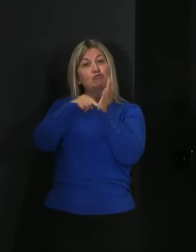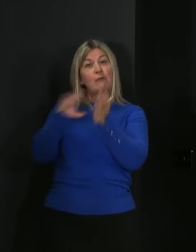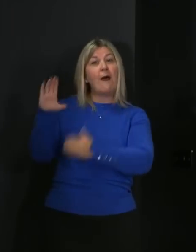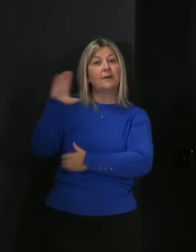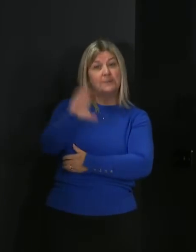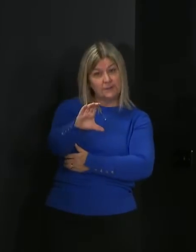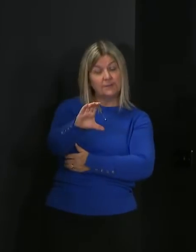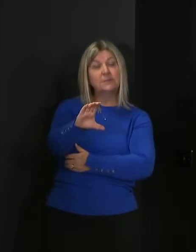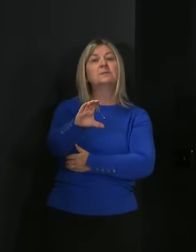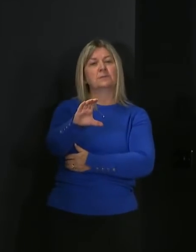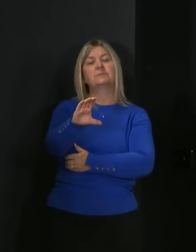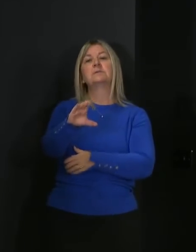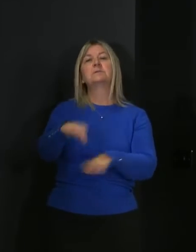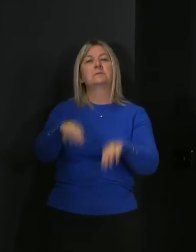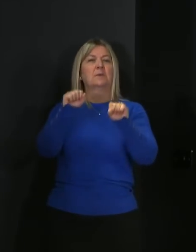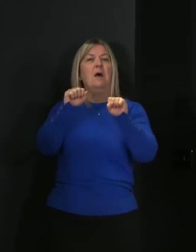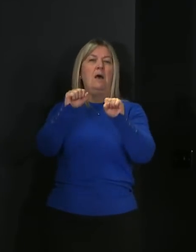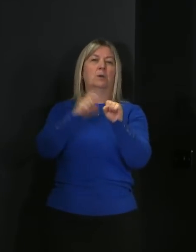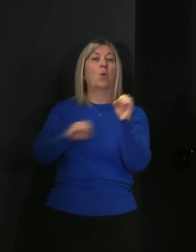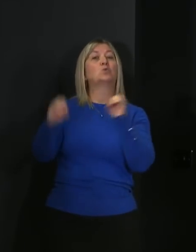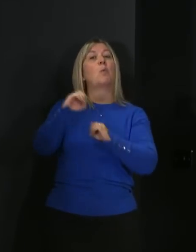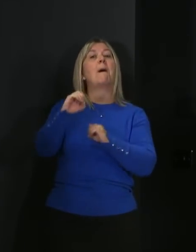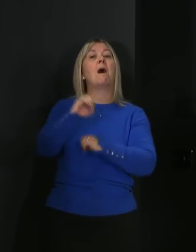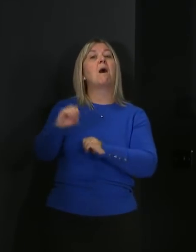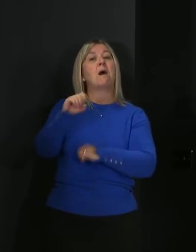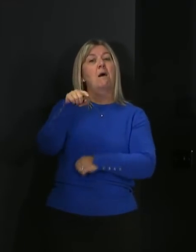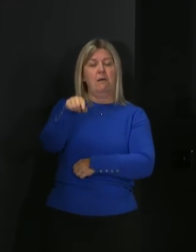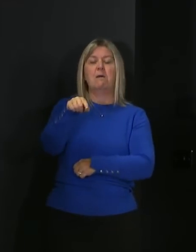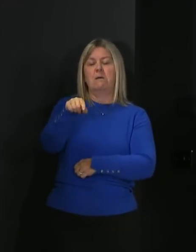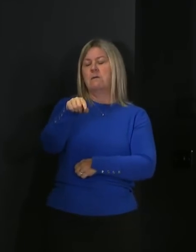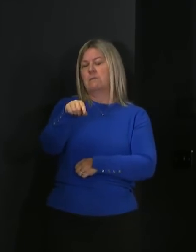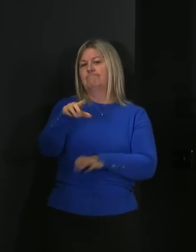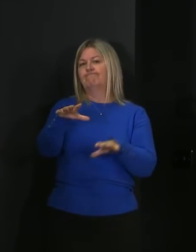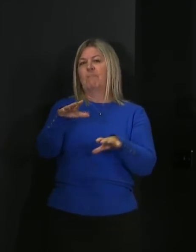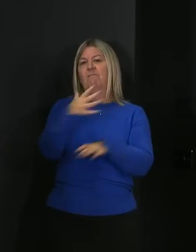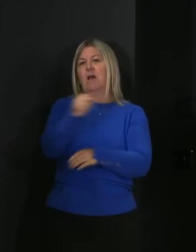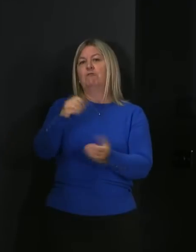and provide £500. It will be administered by local authorities through our existing